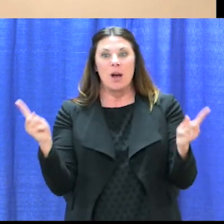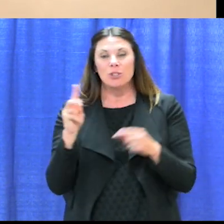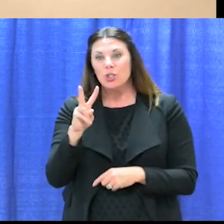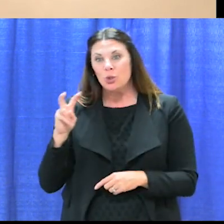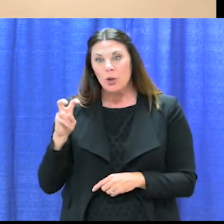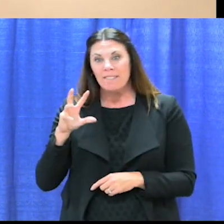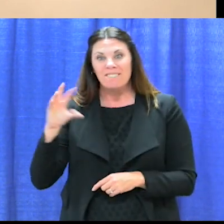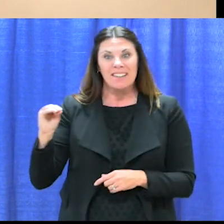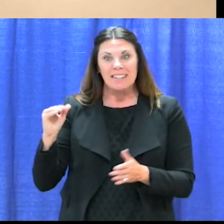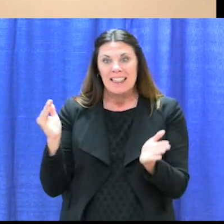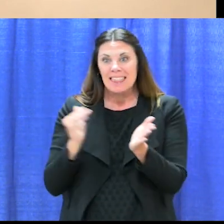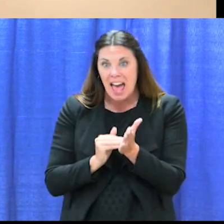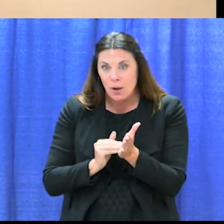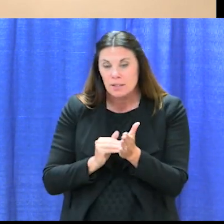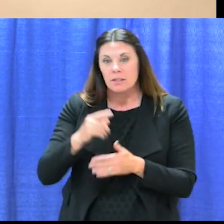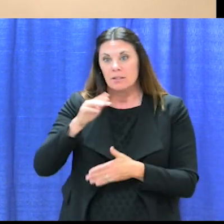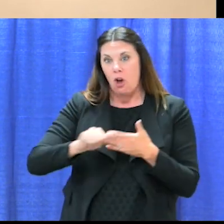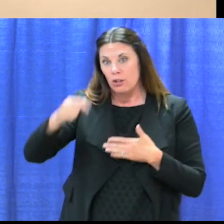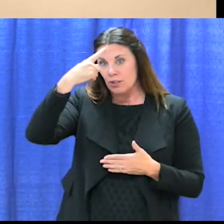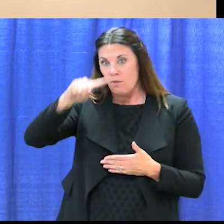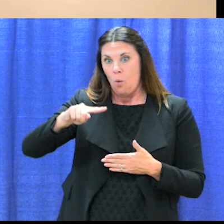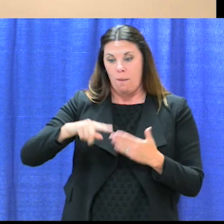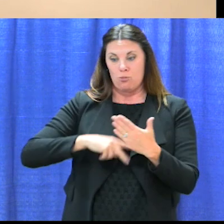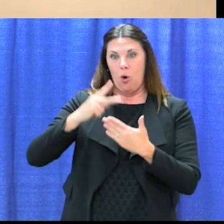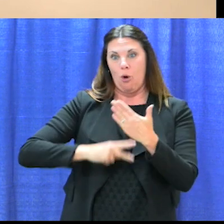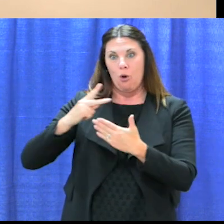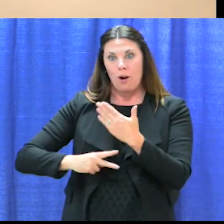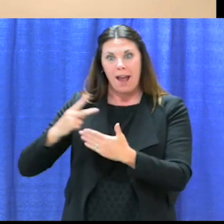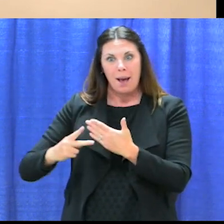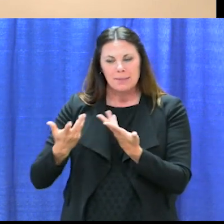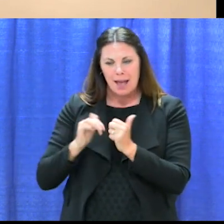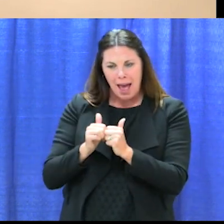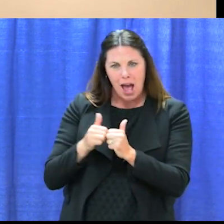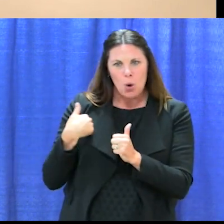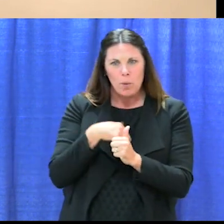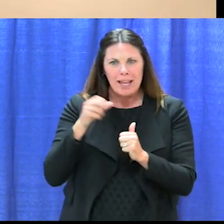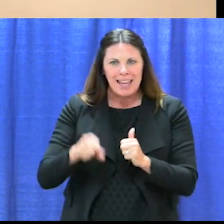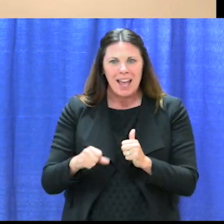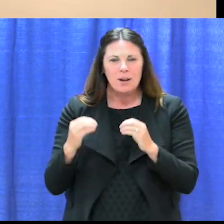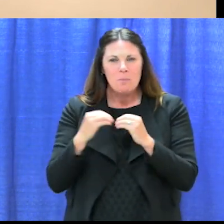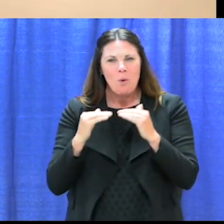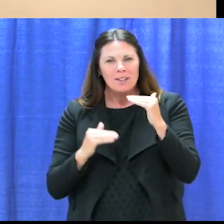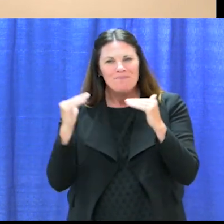specifically for online learning with a focus on building a more equitable teaching and